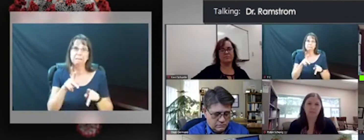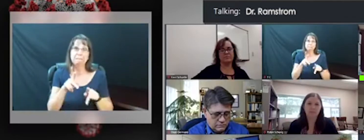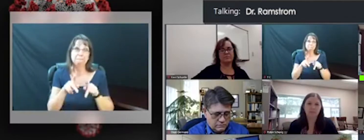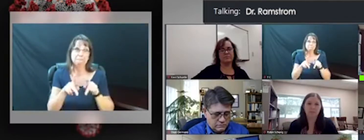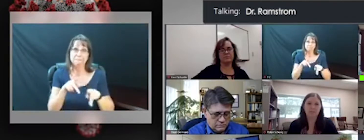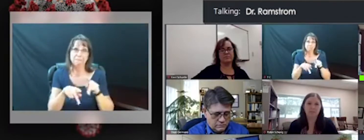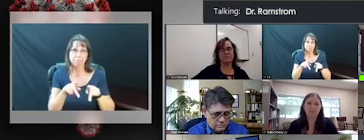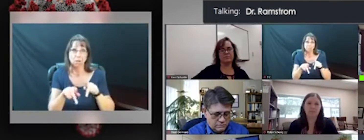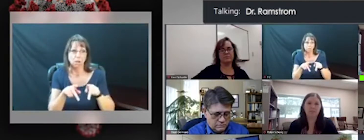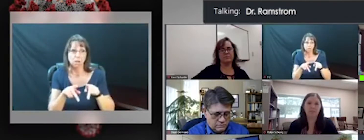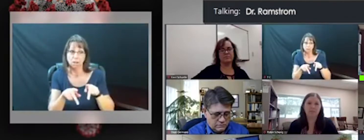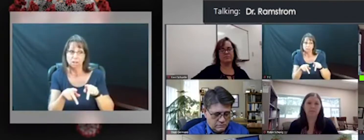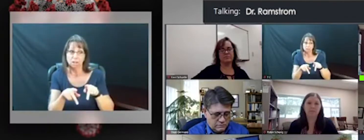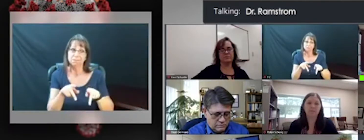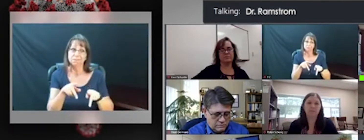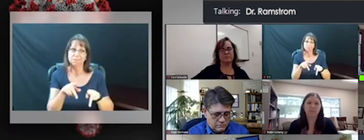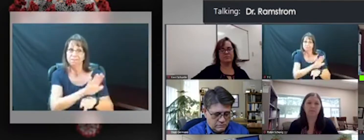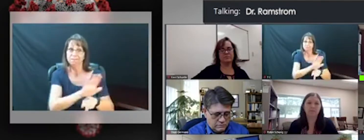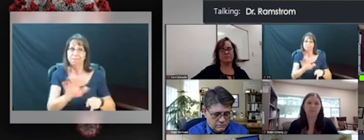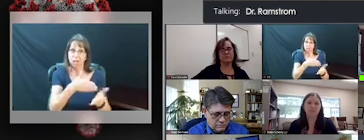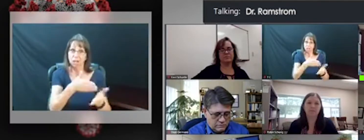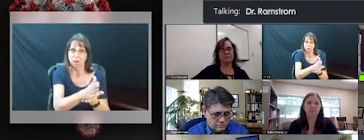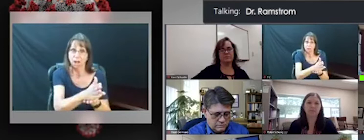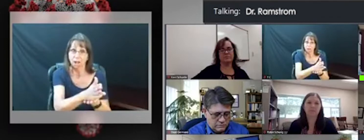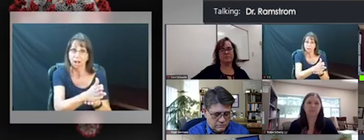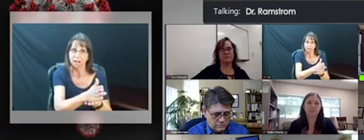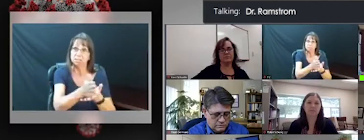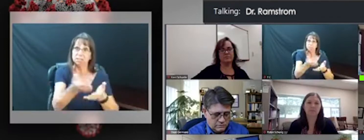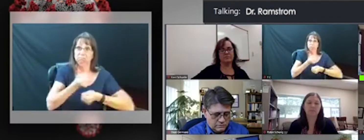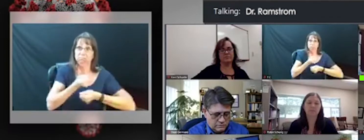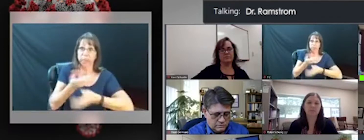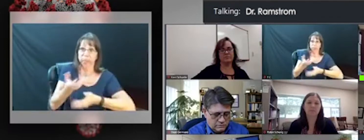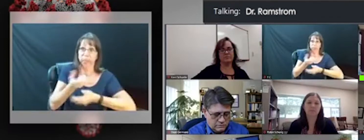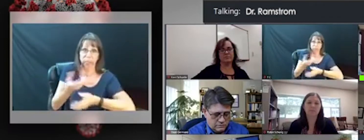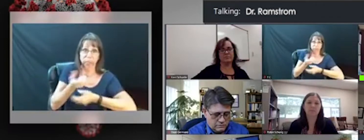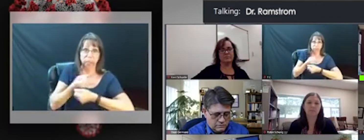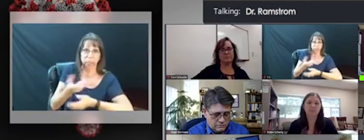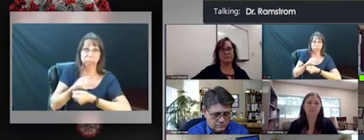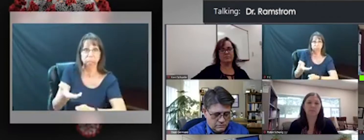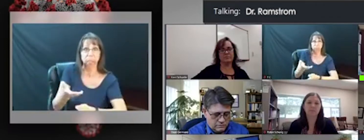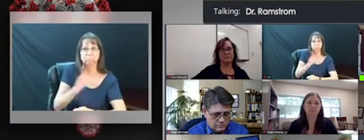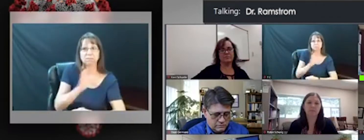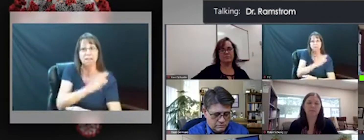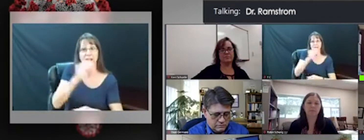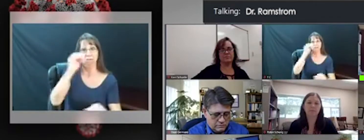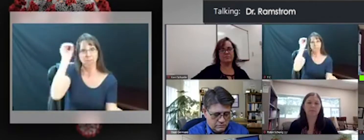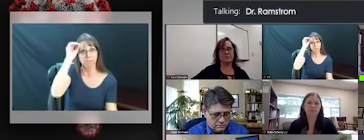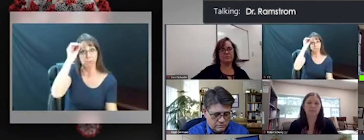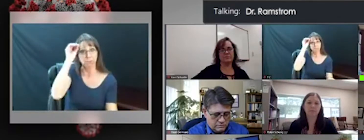my hope is that we can move to a place where we're having more exchange of constructive information